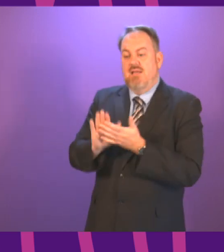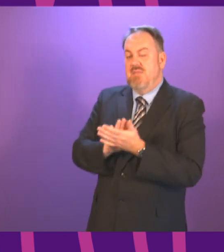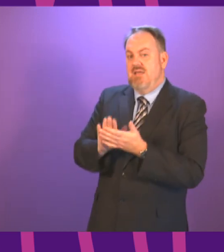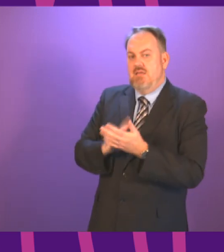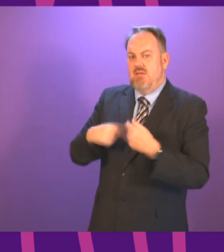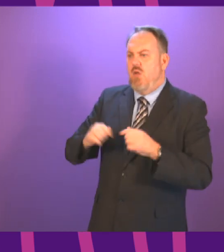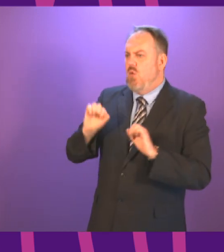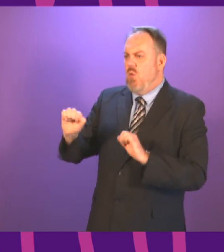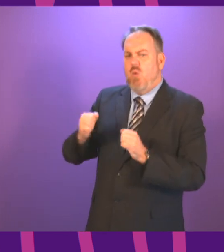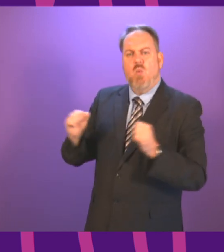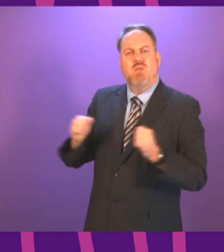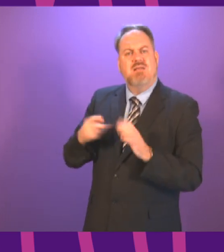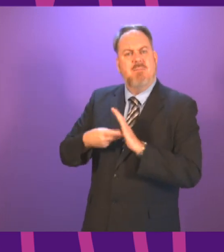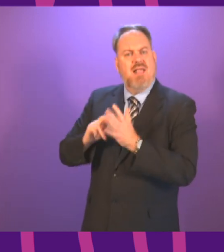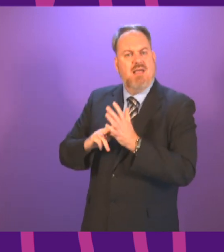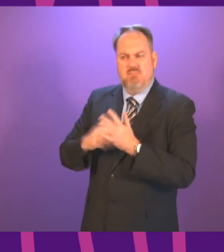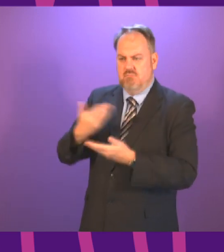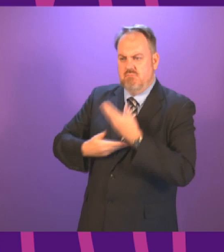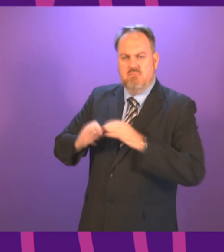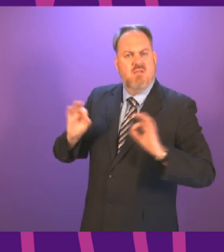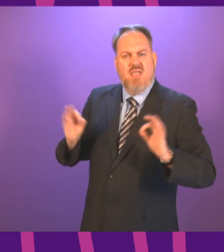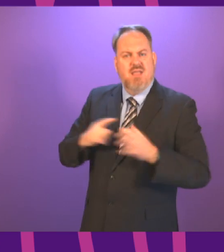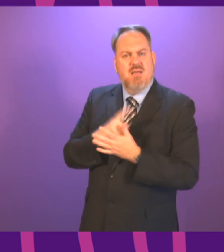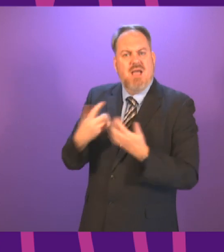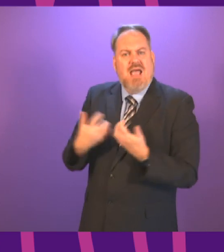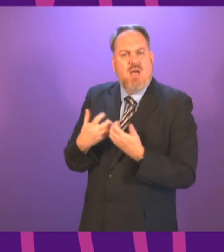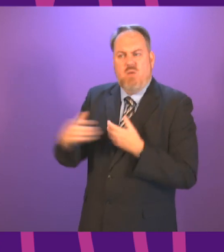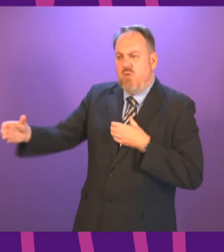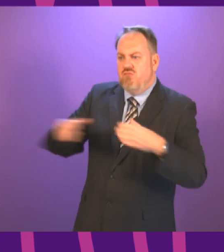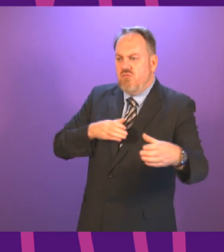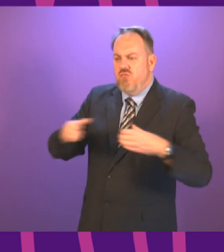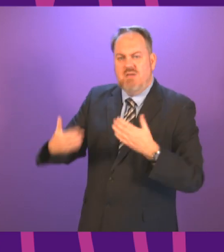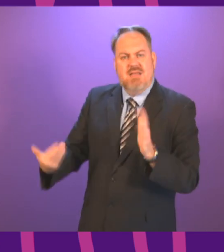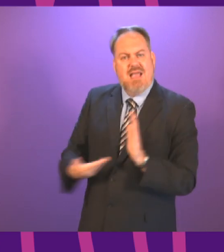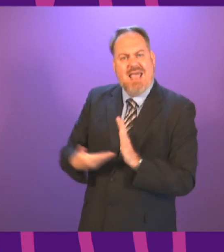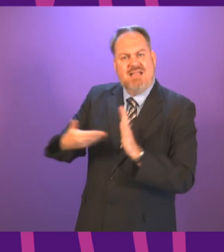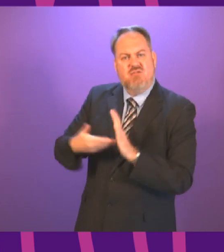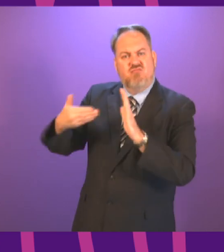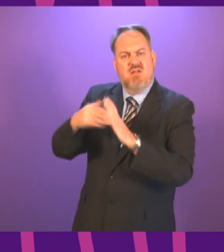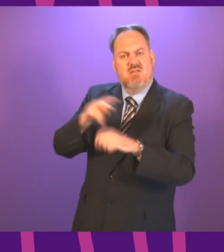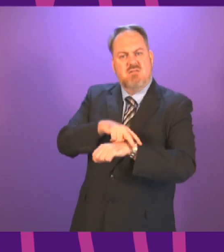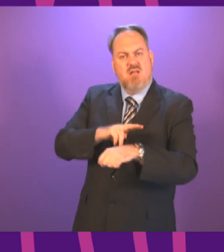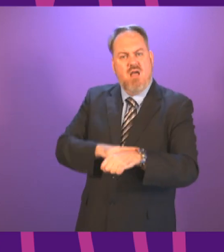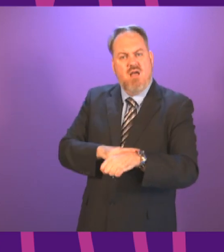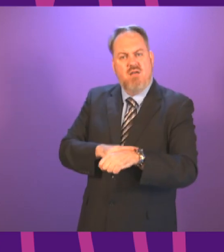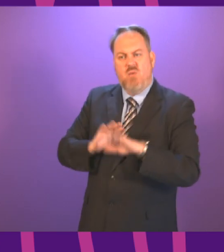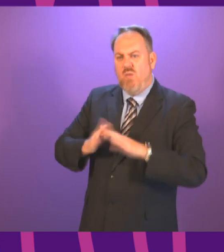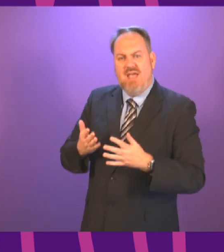plan gives no detail of how we will find or recruit extra staff in the absence of student